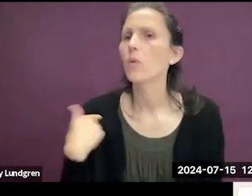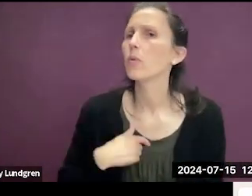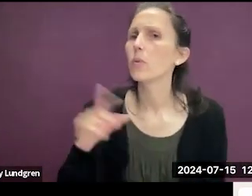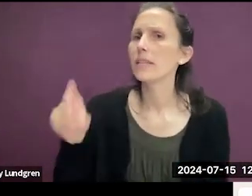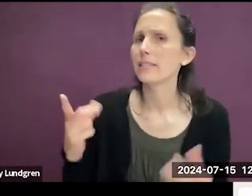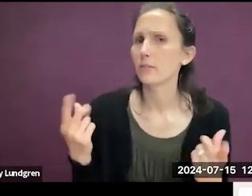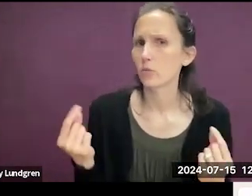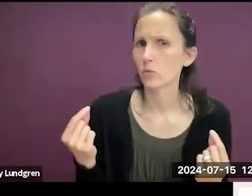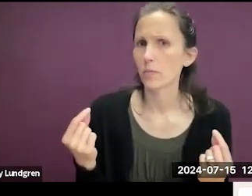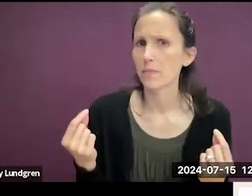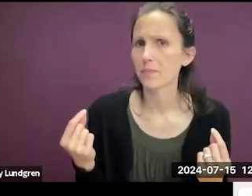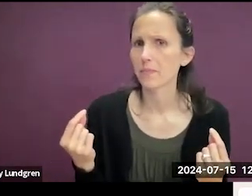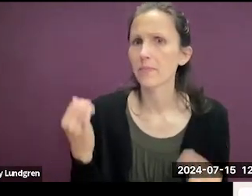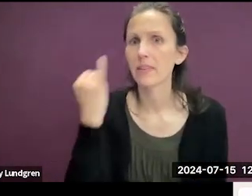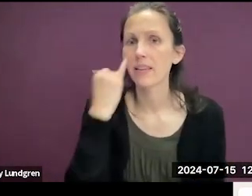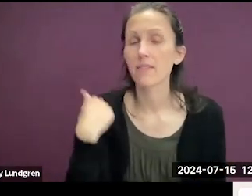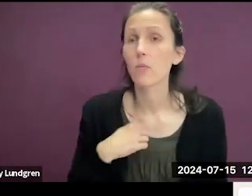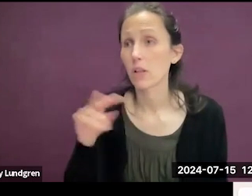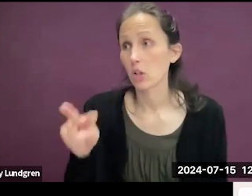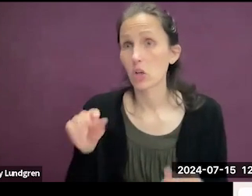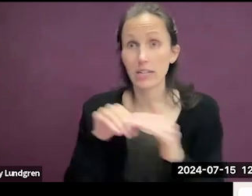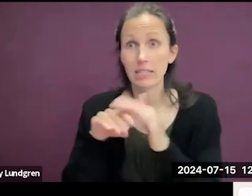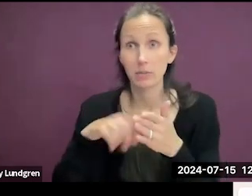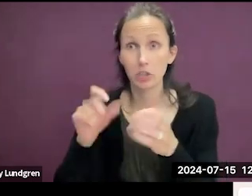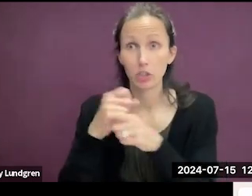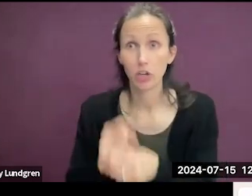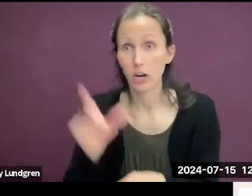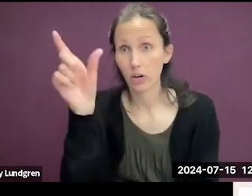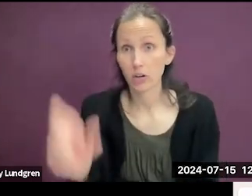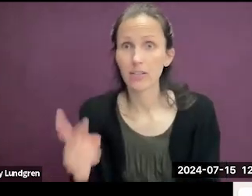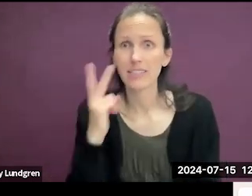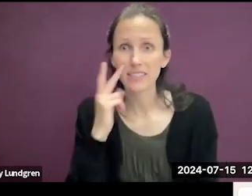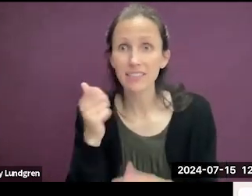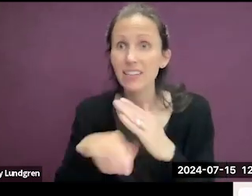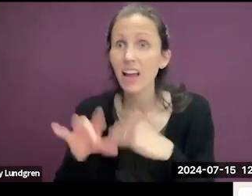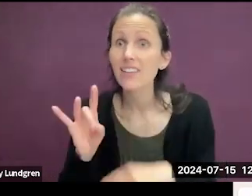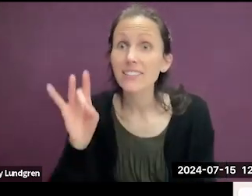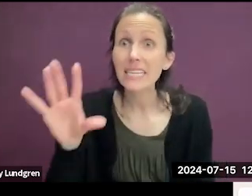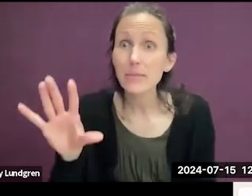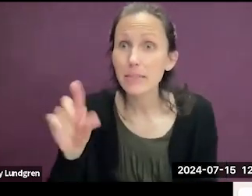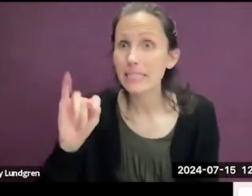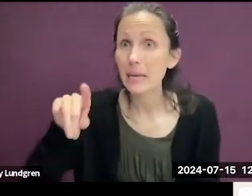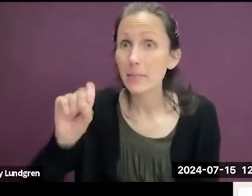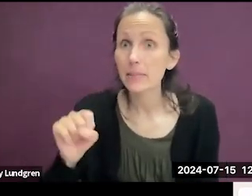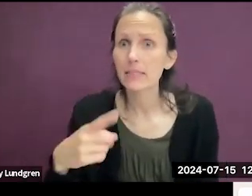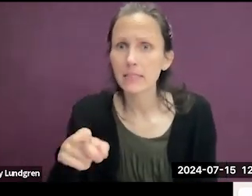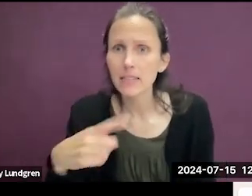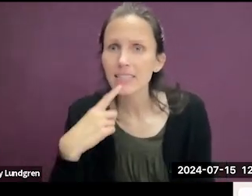So if we look over here in our accessibility checker, you'll see under Tips it's telling us there's a duplicate slide title.